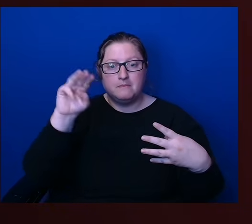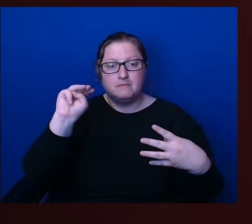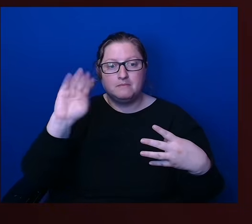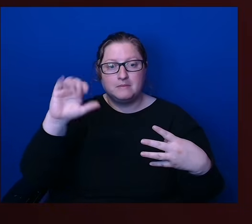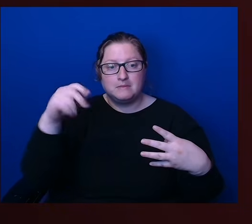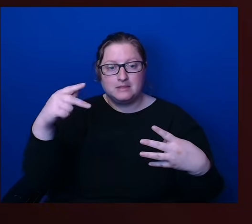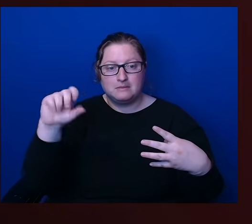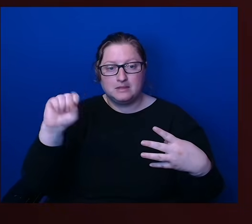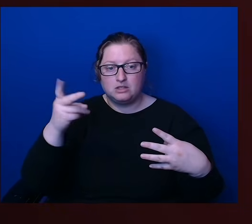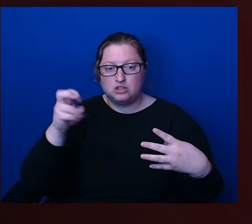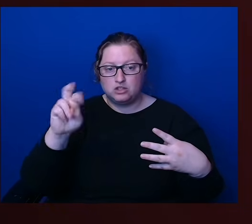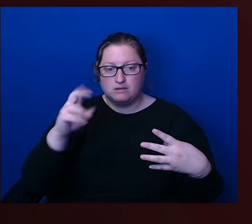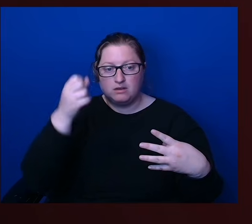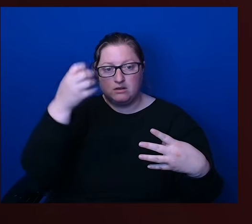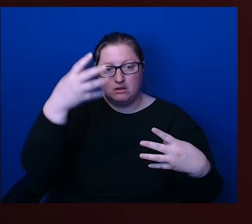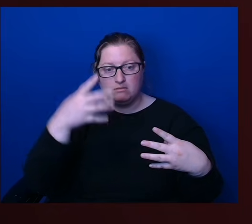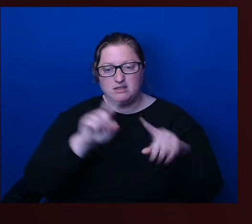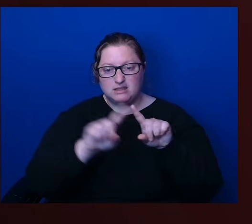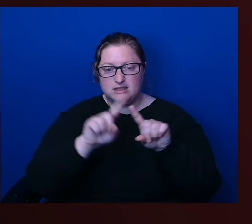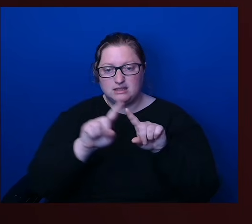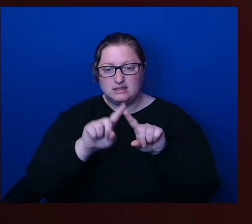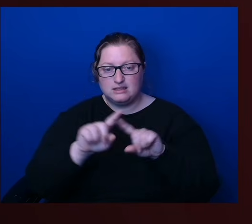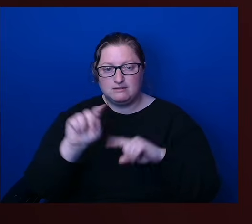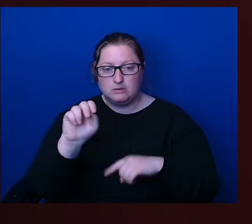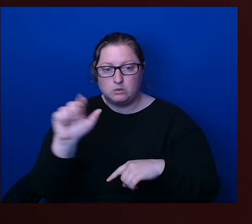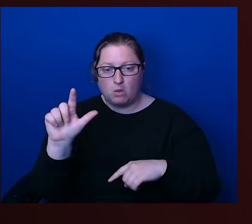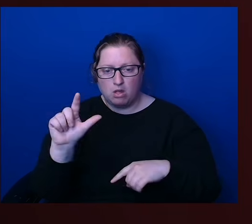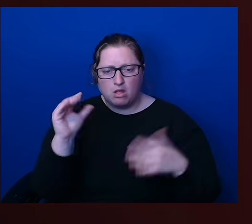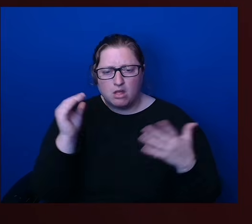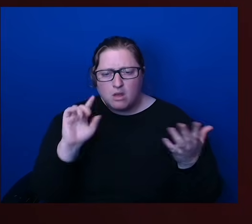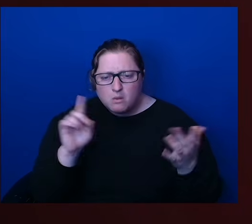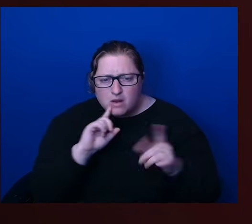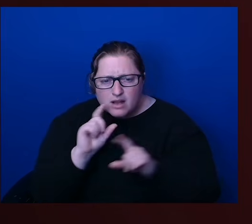Here's all my tools right here. Where's actual tools? There it is.